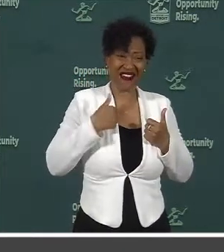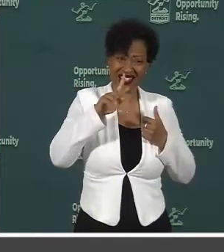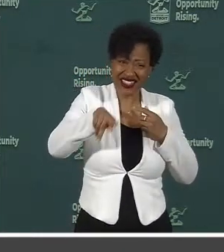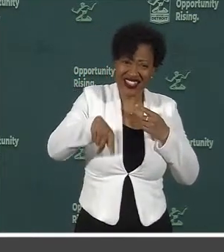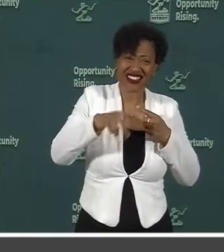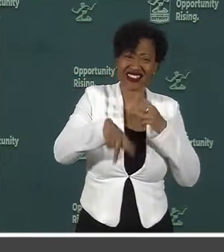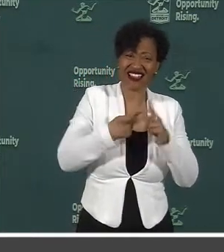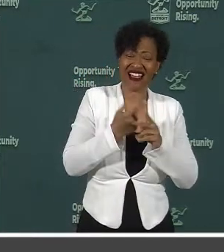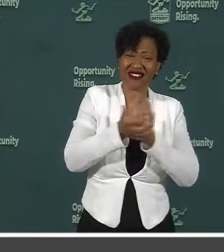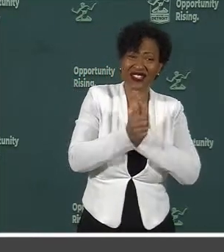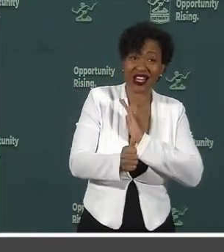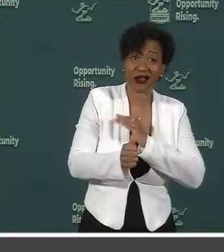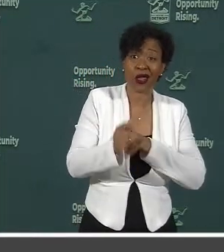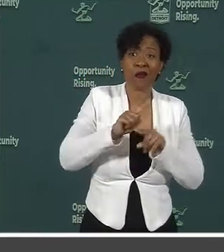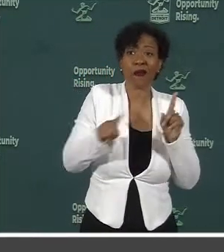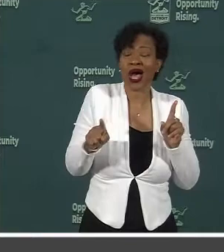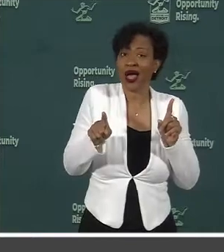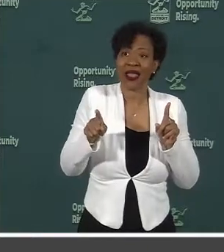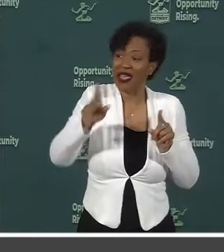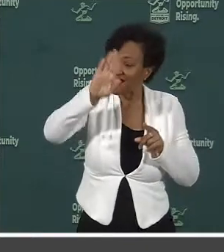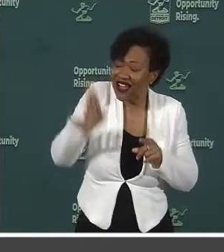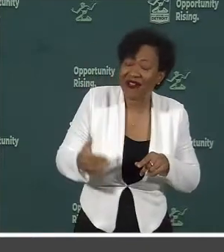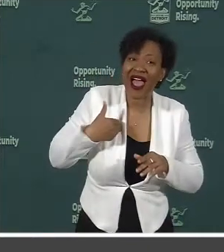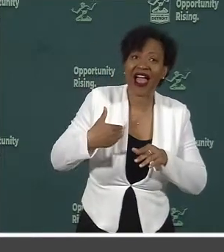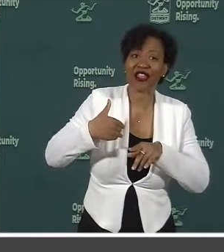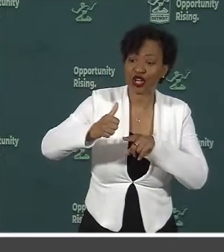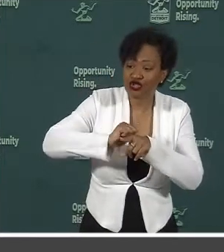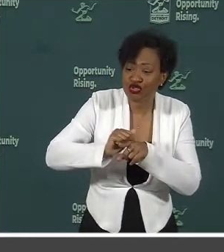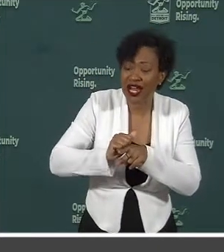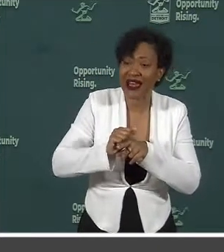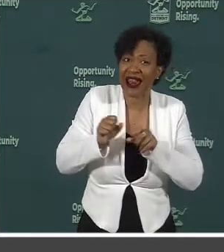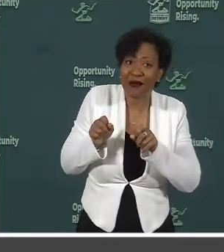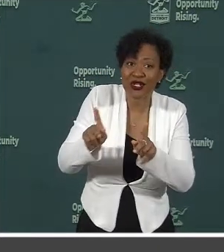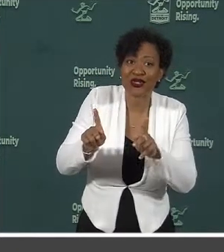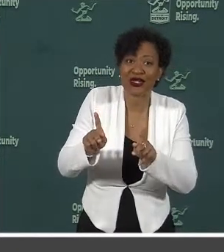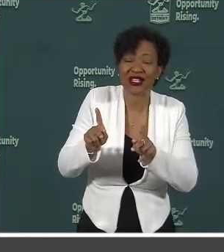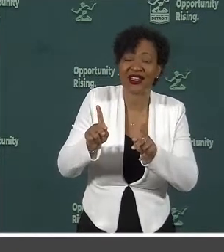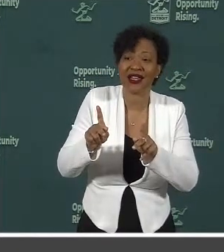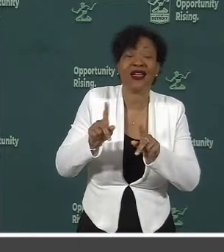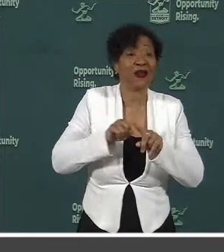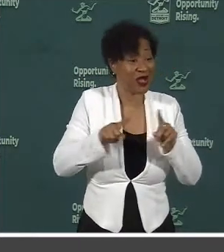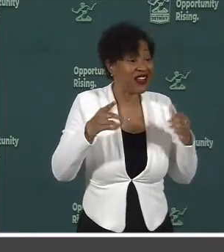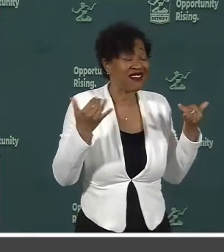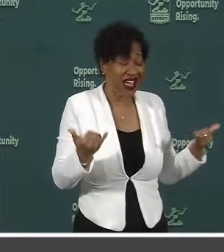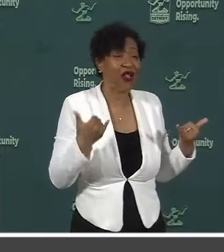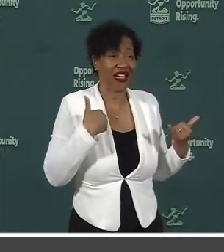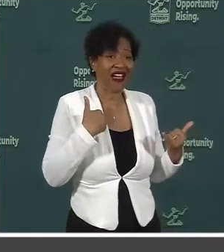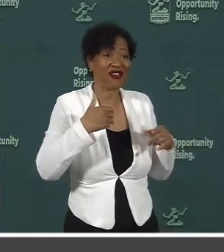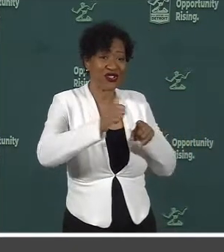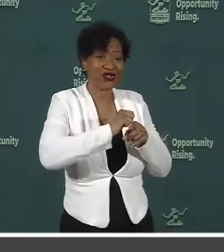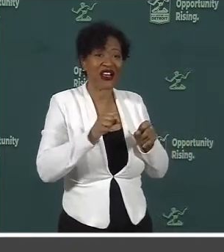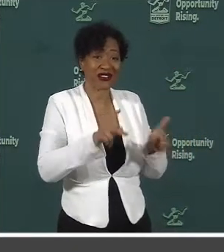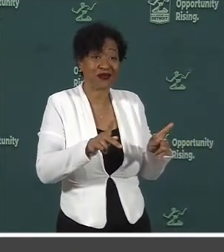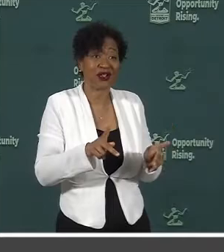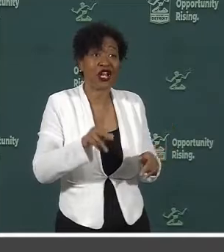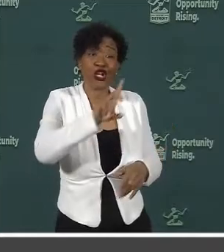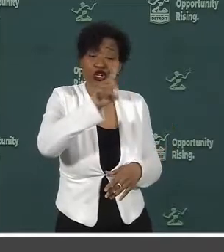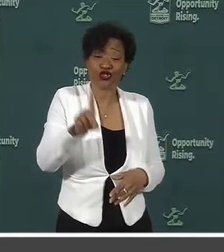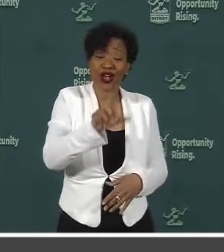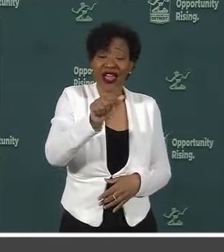TRAINING TO TAKE ADVANTAGE OF IT AND WE'RE HERE TO SAY THAT DETROIT AT WORK HAS GOT ONE HUNDRED MILLION DOLLARS IN SCHOLARSHIPS FOR YOU THEY'RE